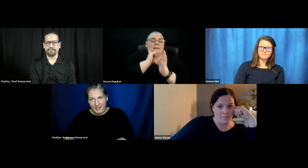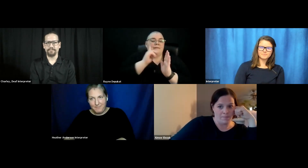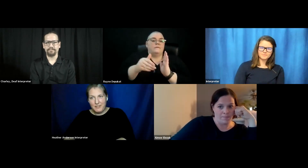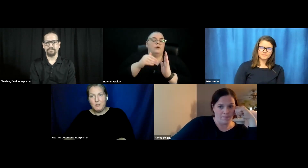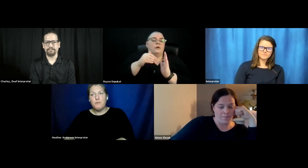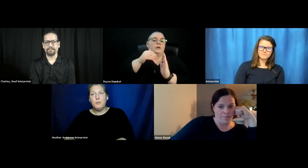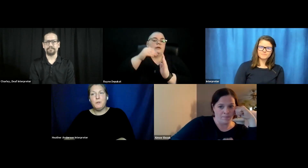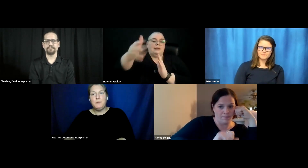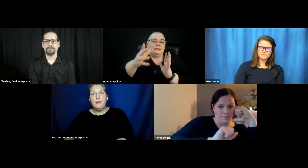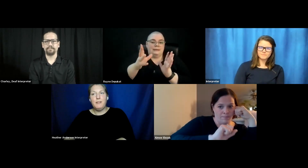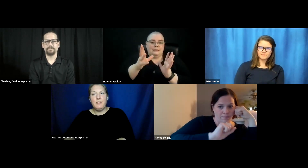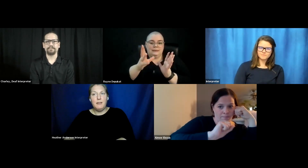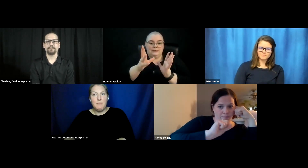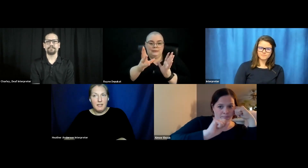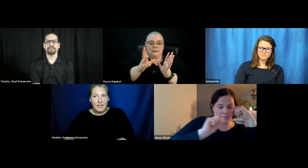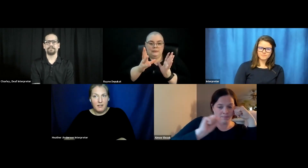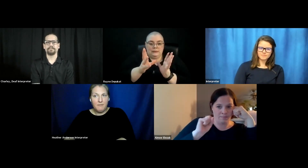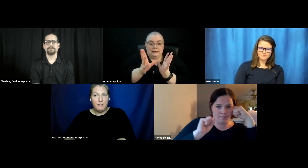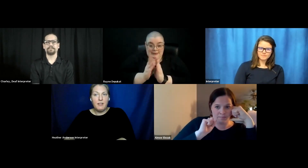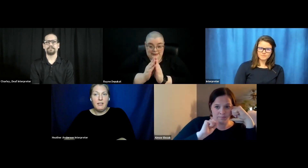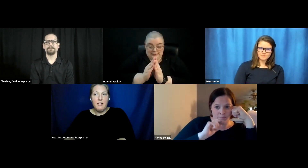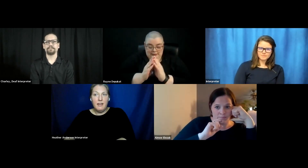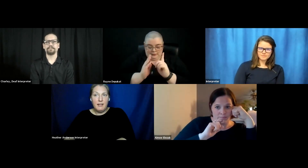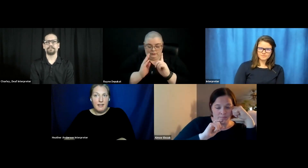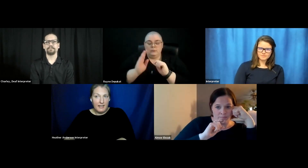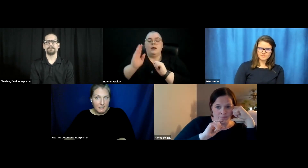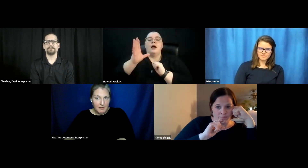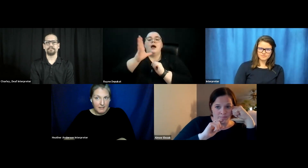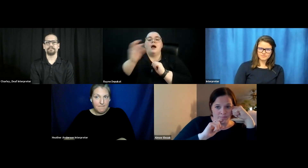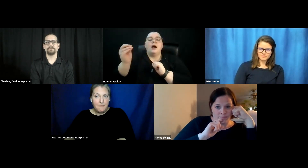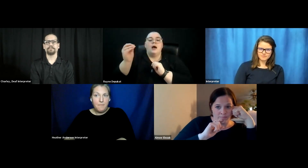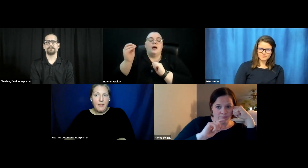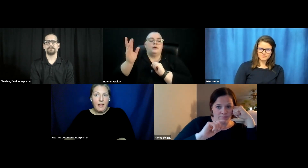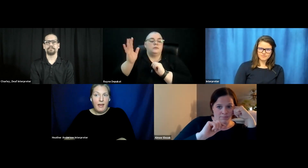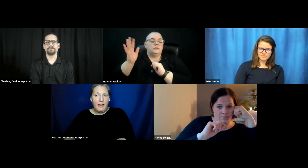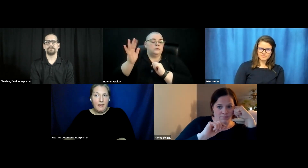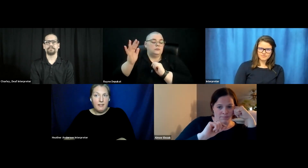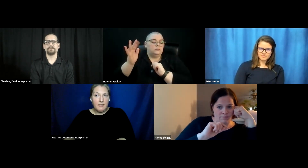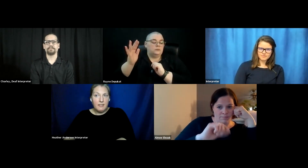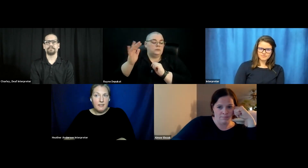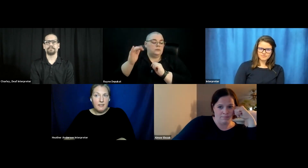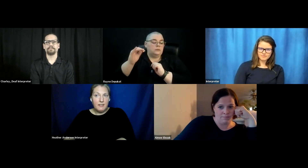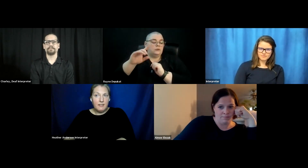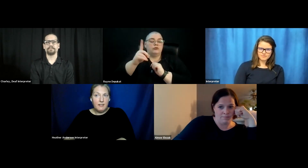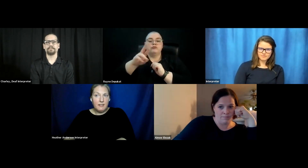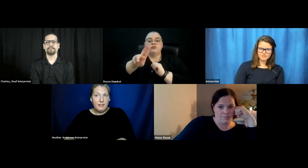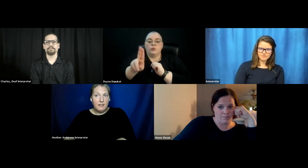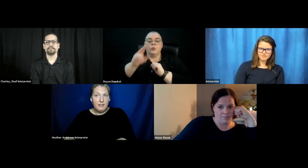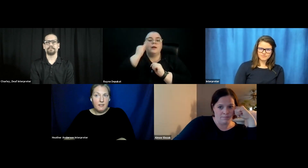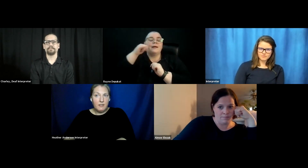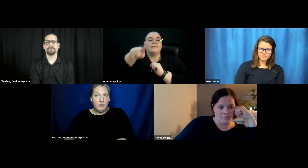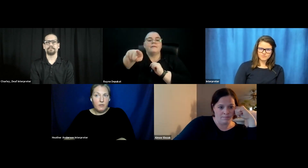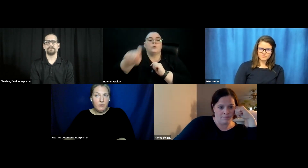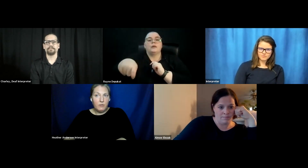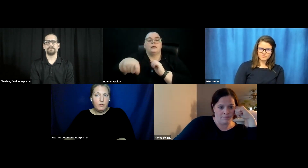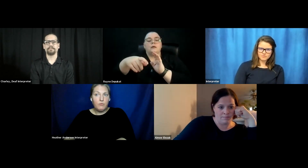Okay, so drew will be the minute taker for the next meeting and